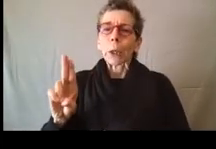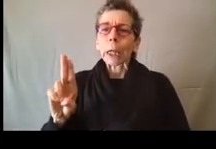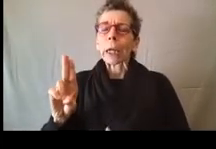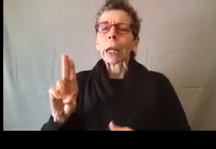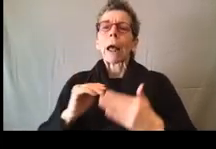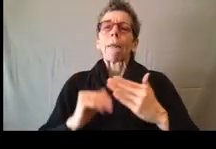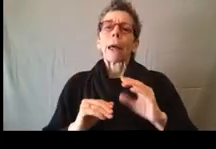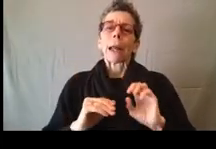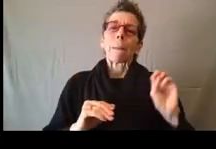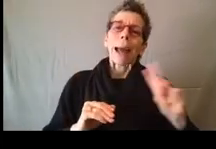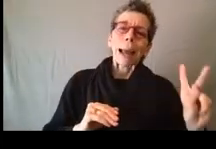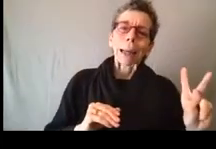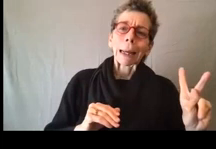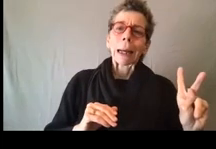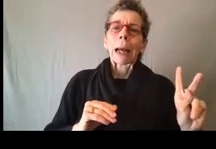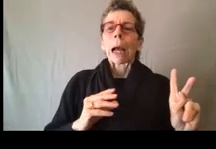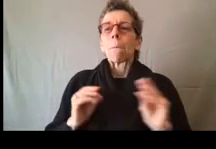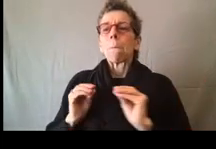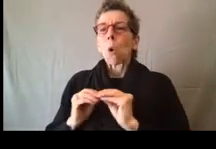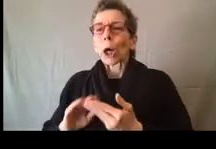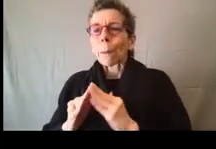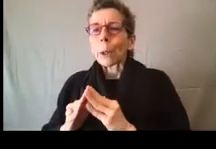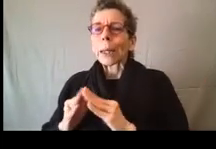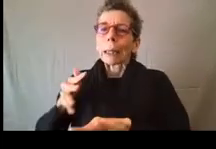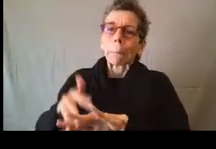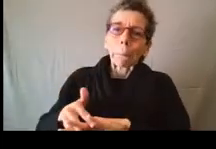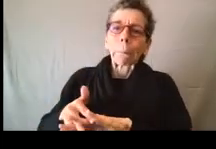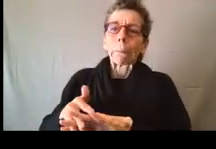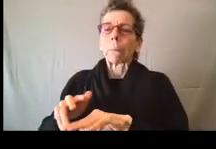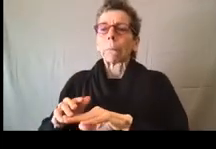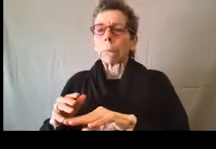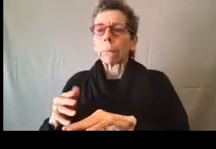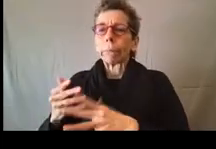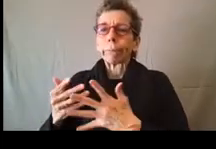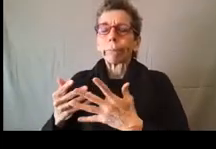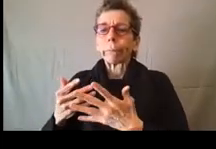relationships they try to develop, as well as for thinking about large institutions in